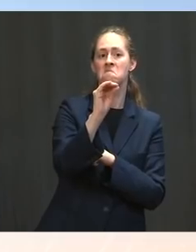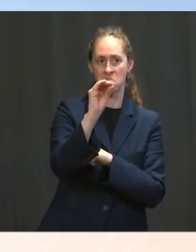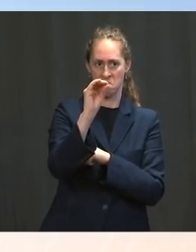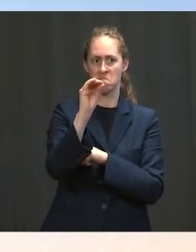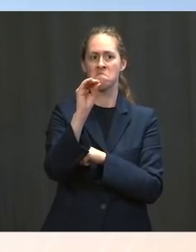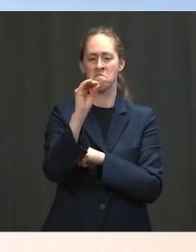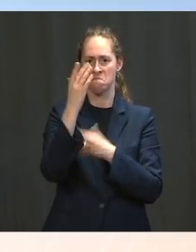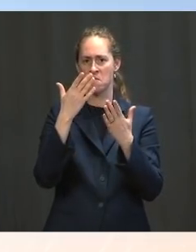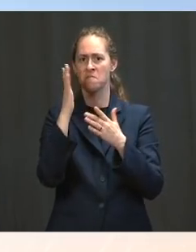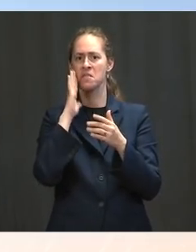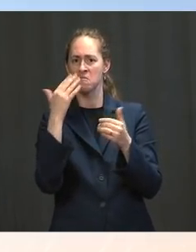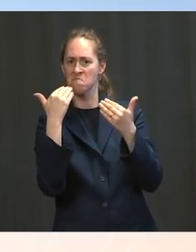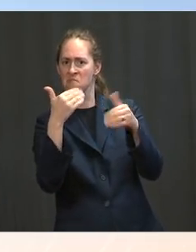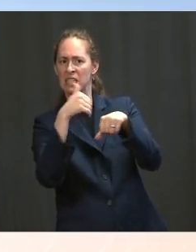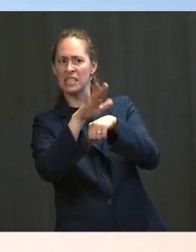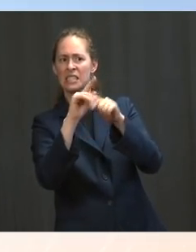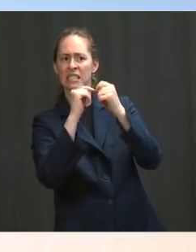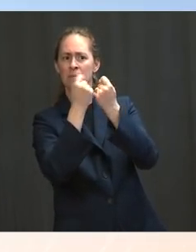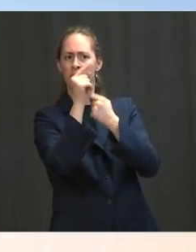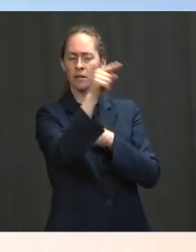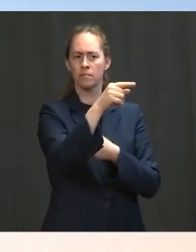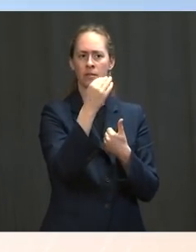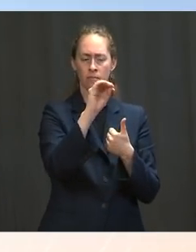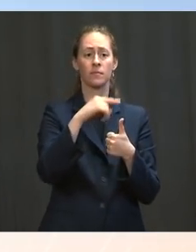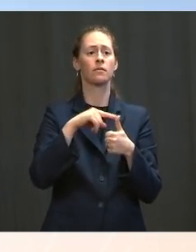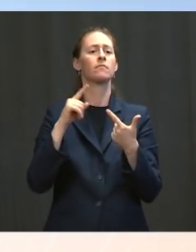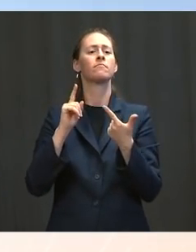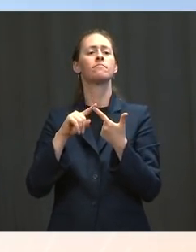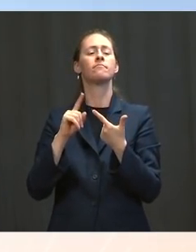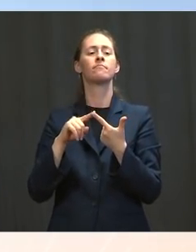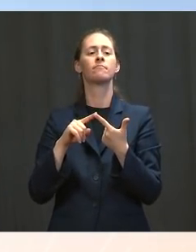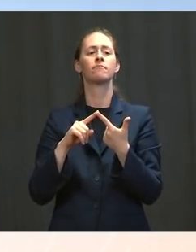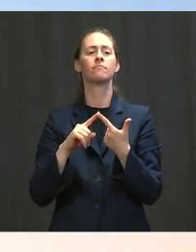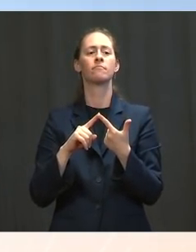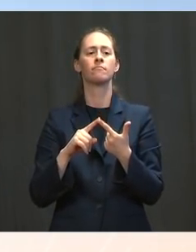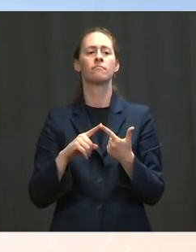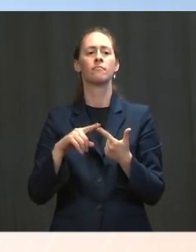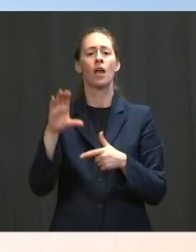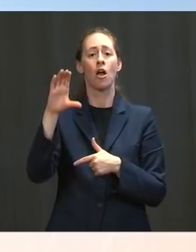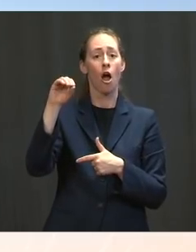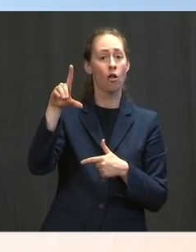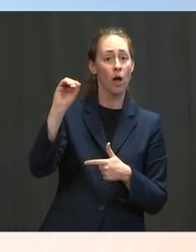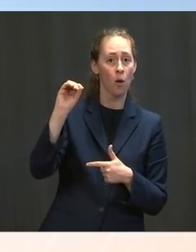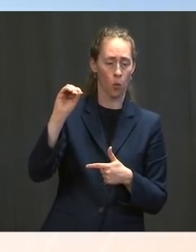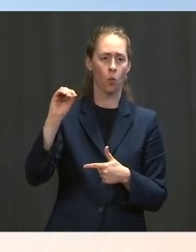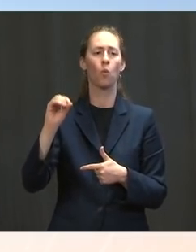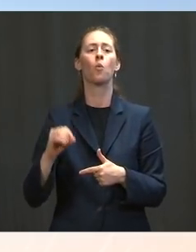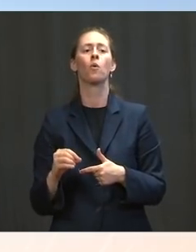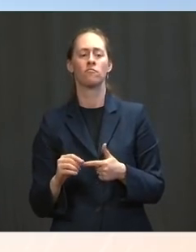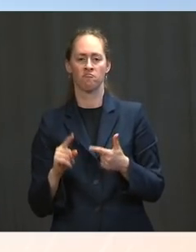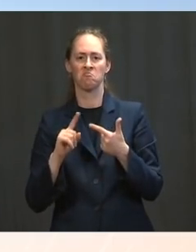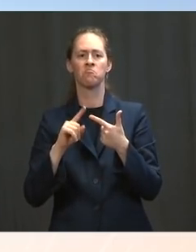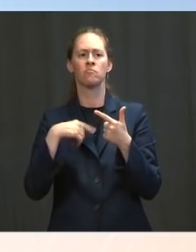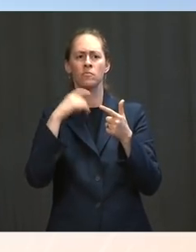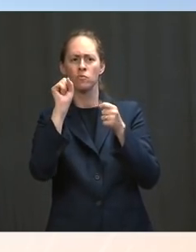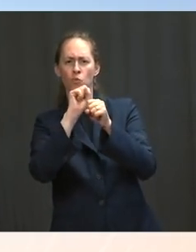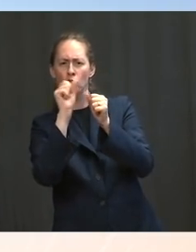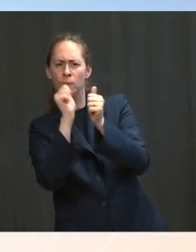I know we had already sent a team -- deployed a team to Colorado to collaborate with a local Department of Health in Mesa County. I can see if there's more.